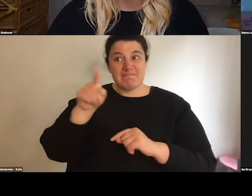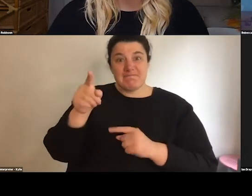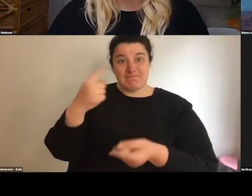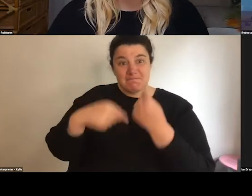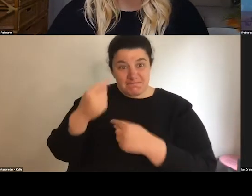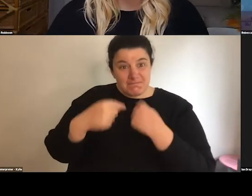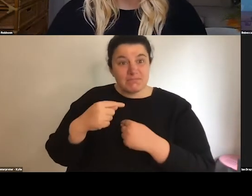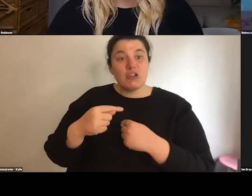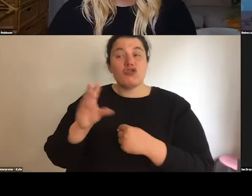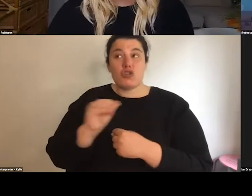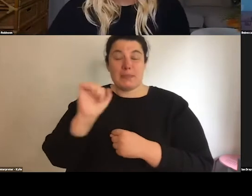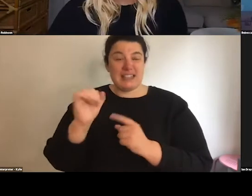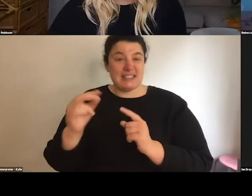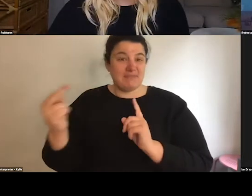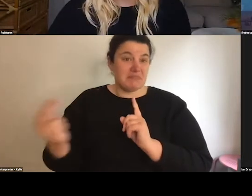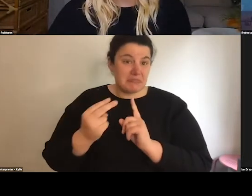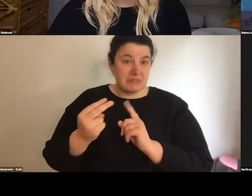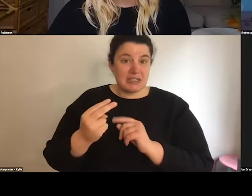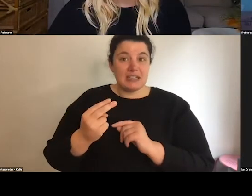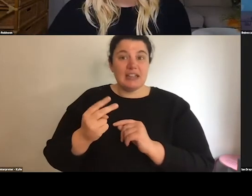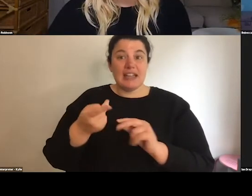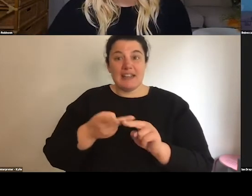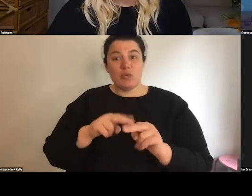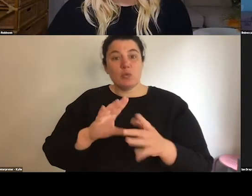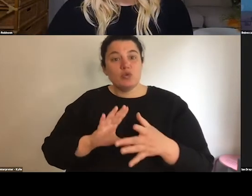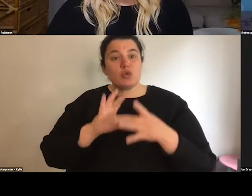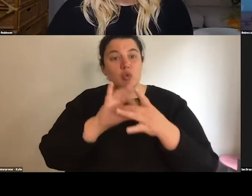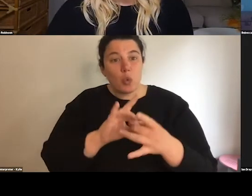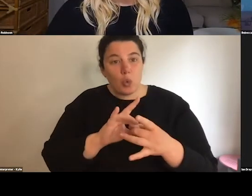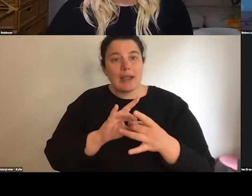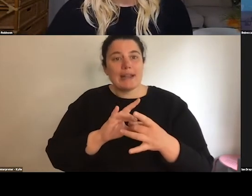to that joining qualitative or that blending of qualitative